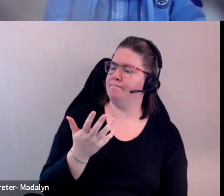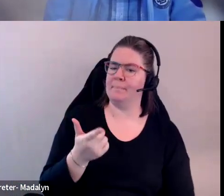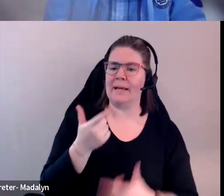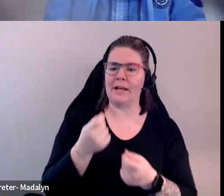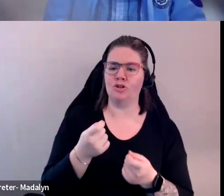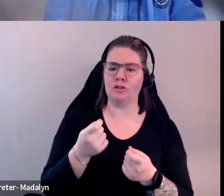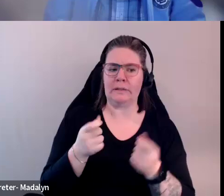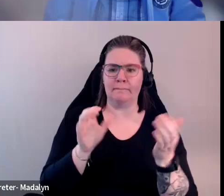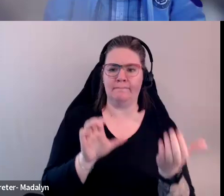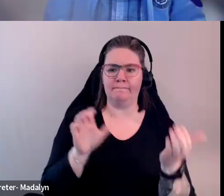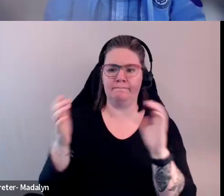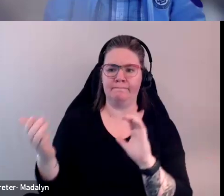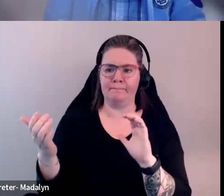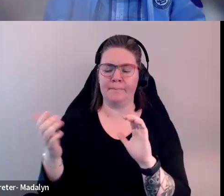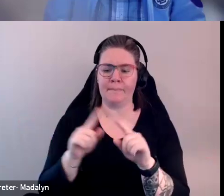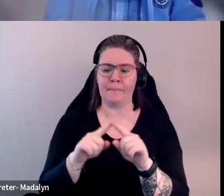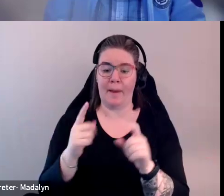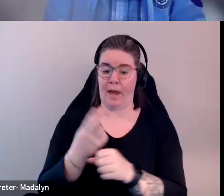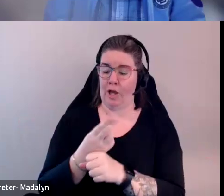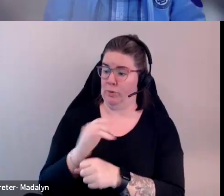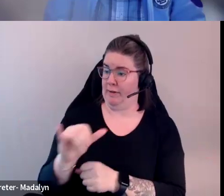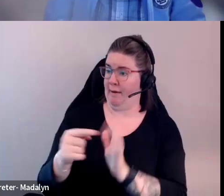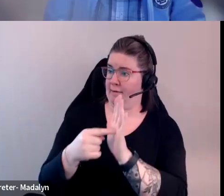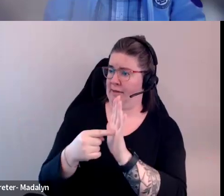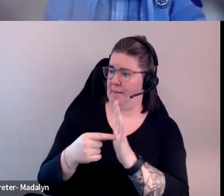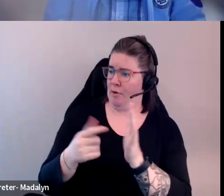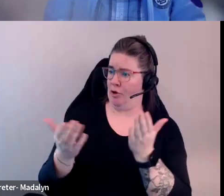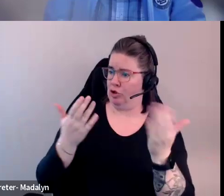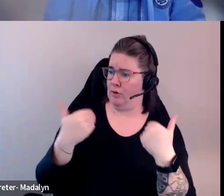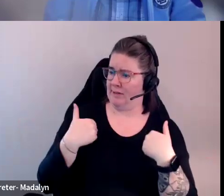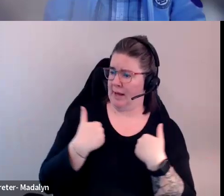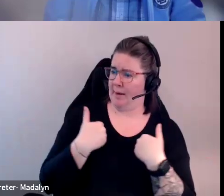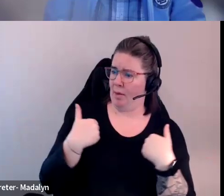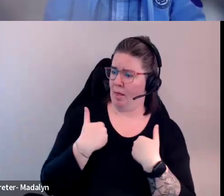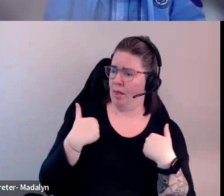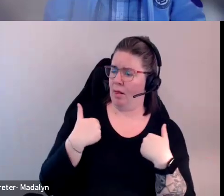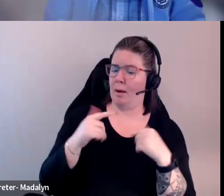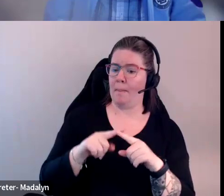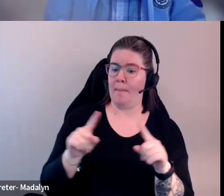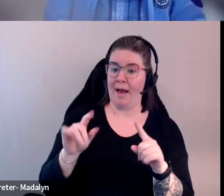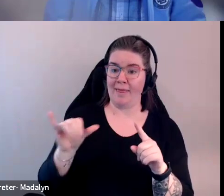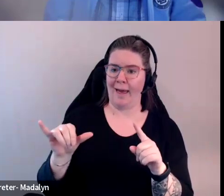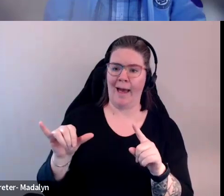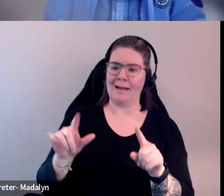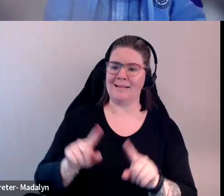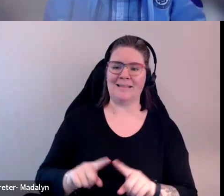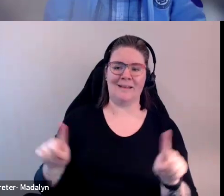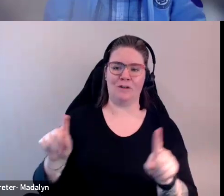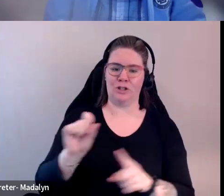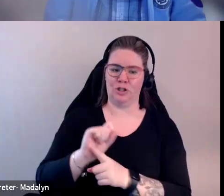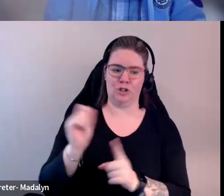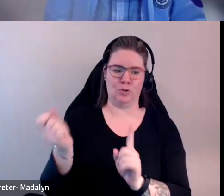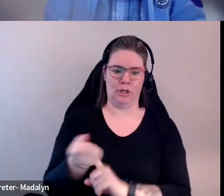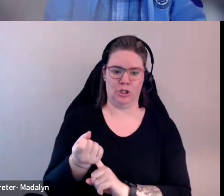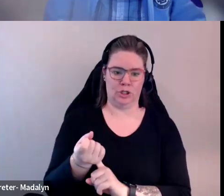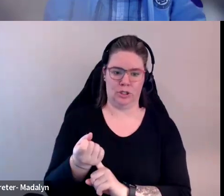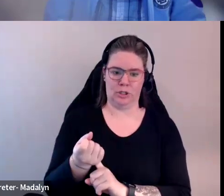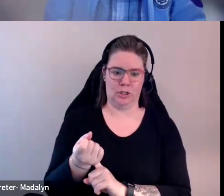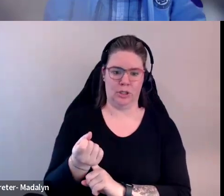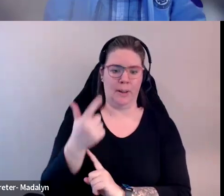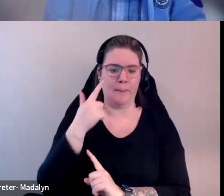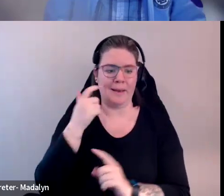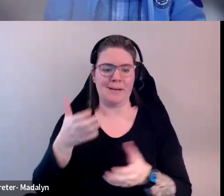Don Posh: but you know, using the service animal. But the service animal is a totally different situation, because it allows people to bring